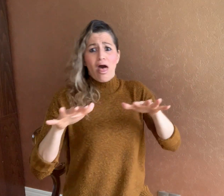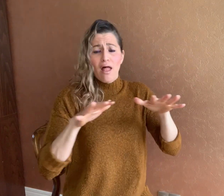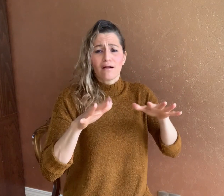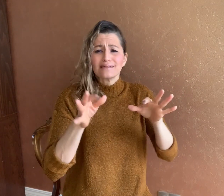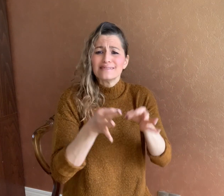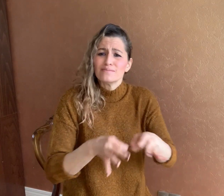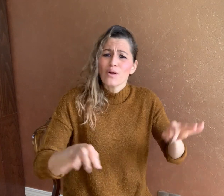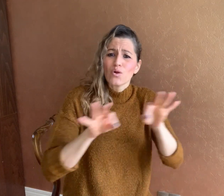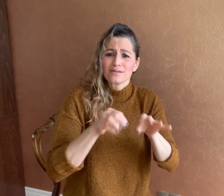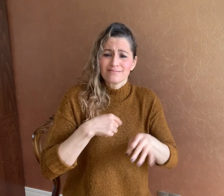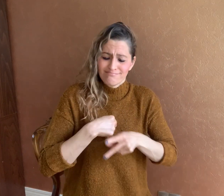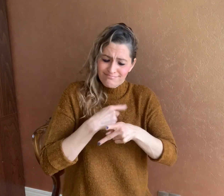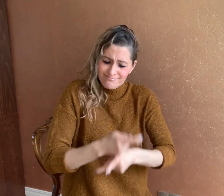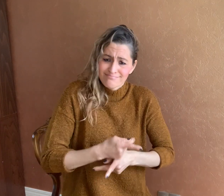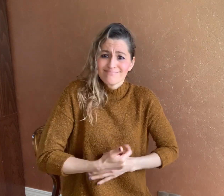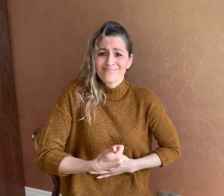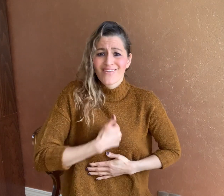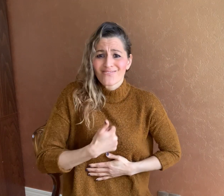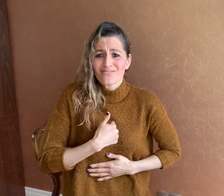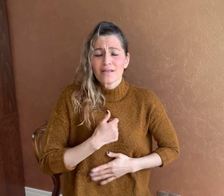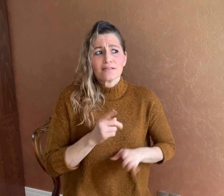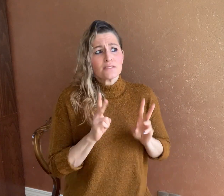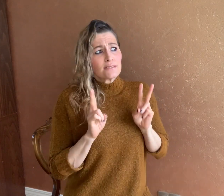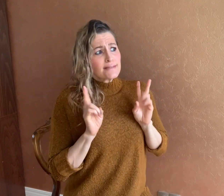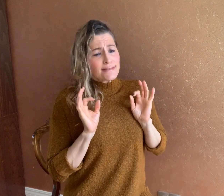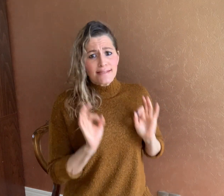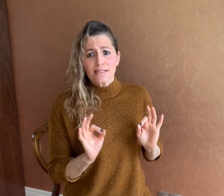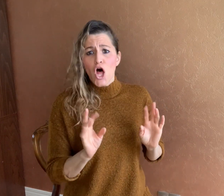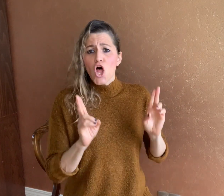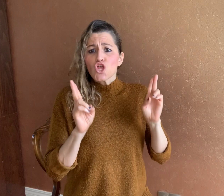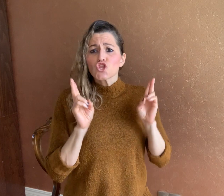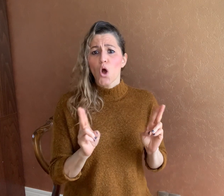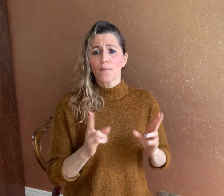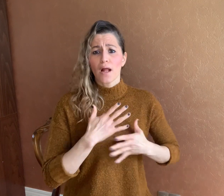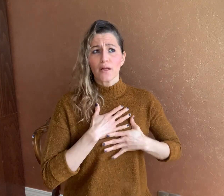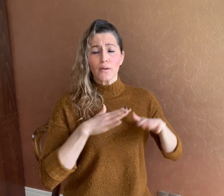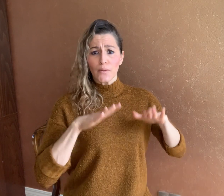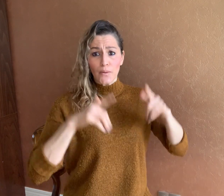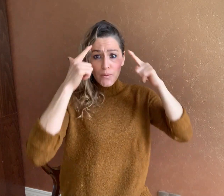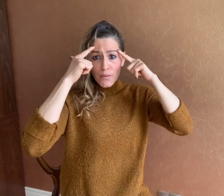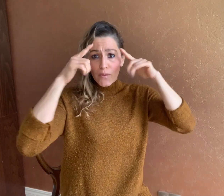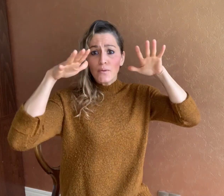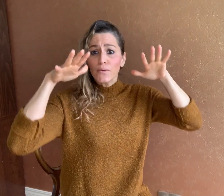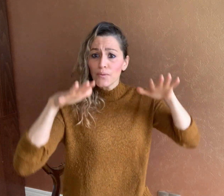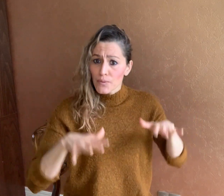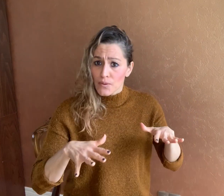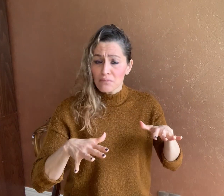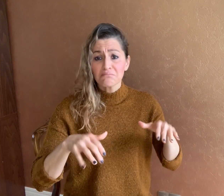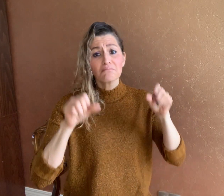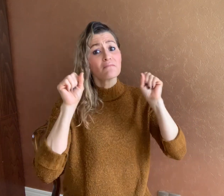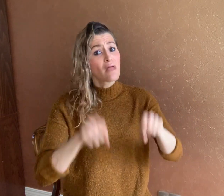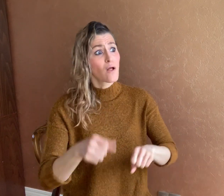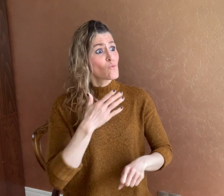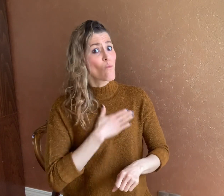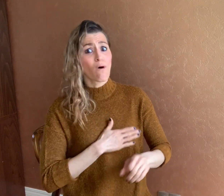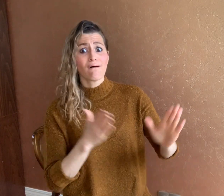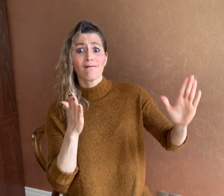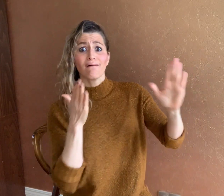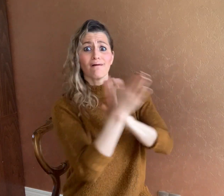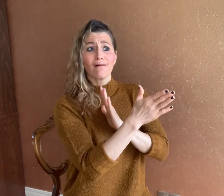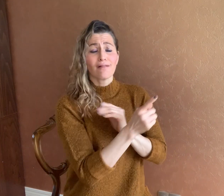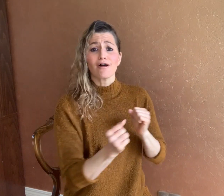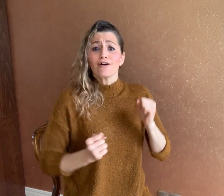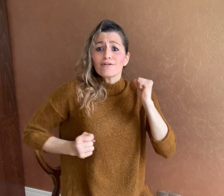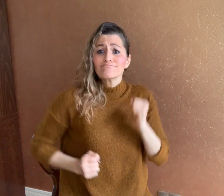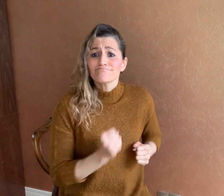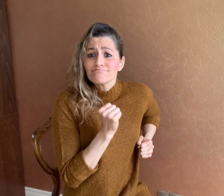to any sense of normalcy that you can. You can go outside